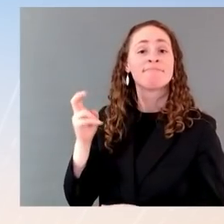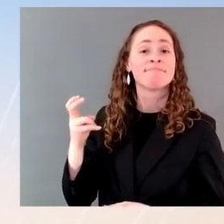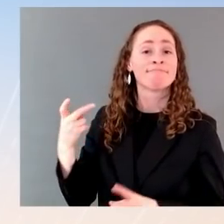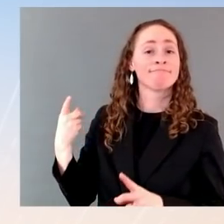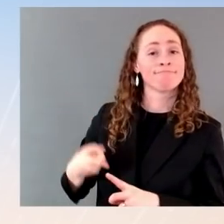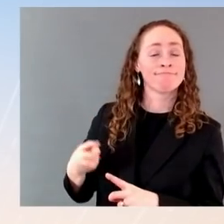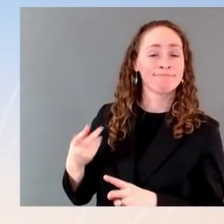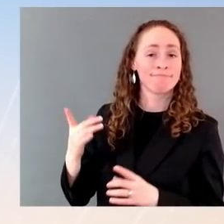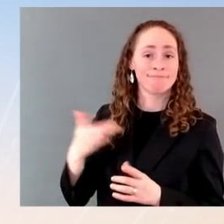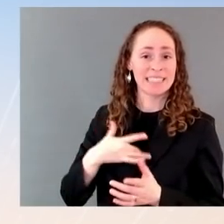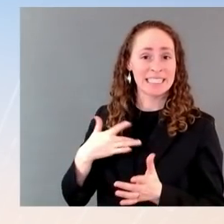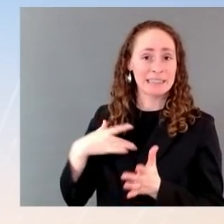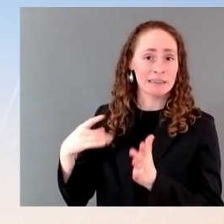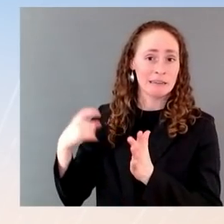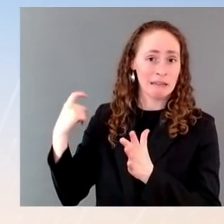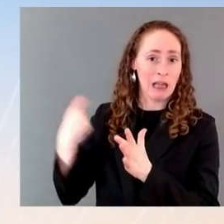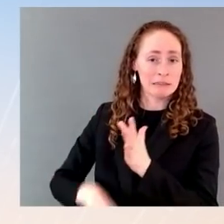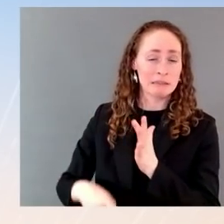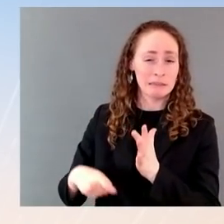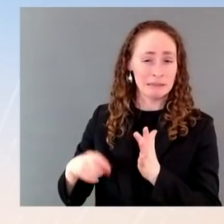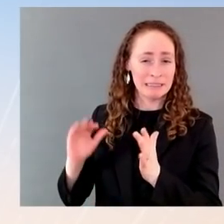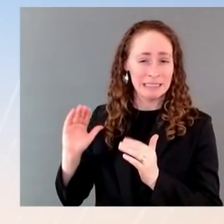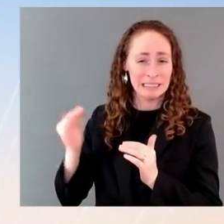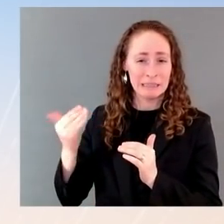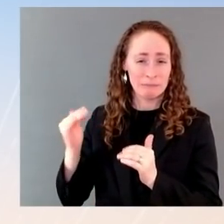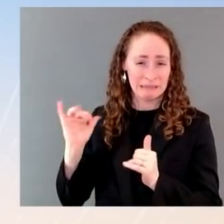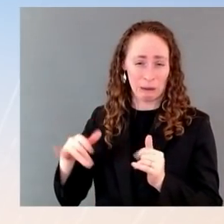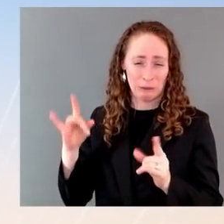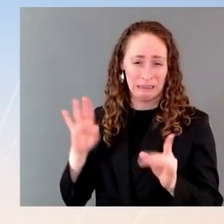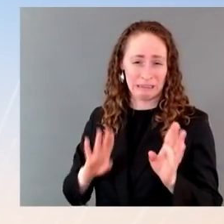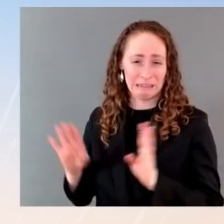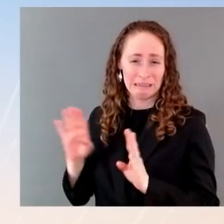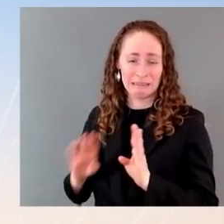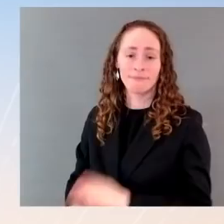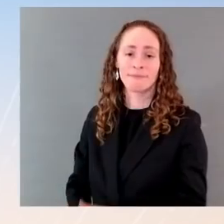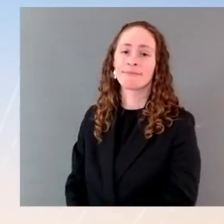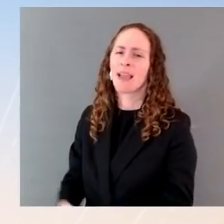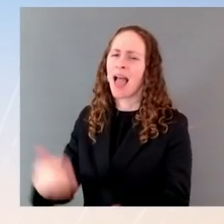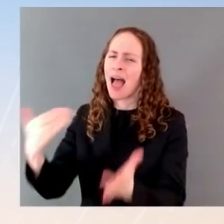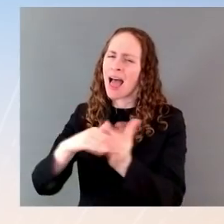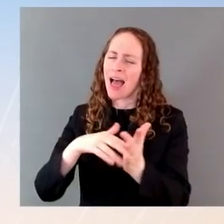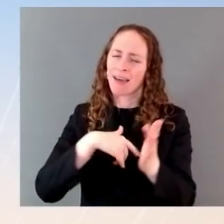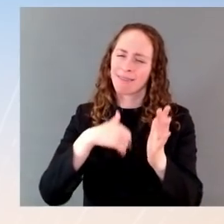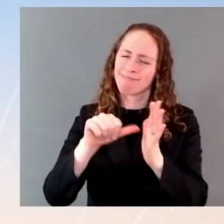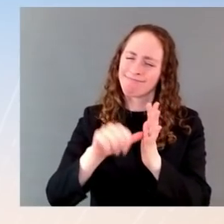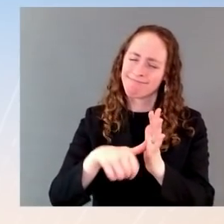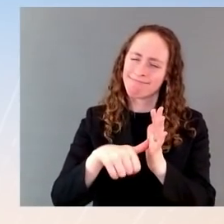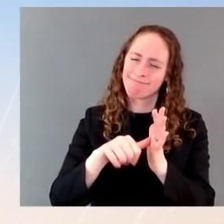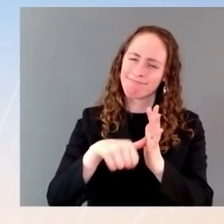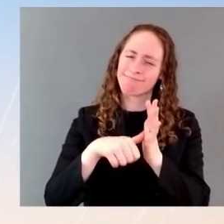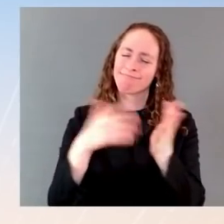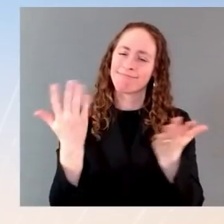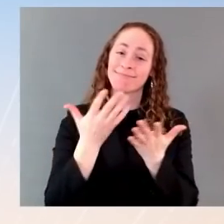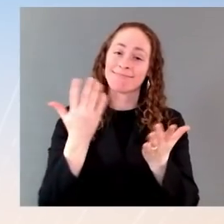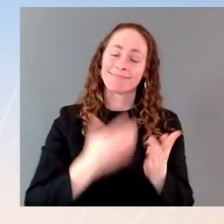to people where they are across the country. And we have made the assessment that doing that is most effective by making them --